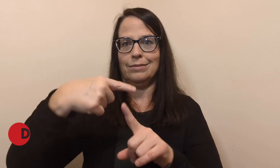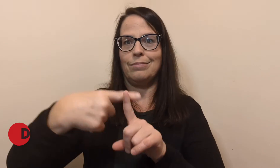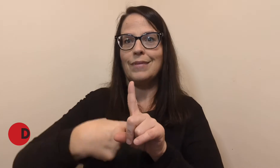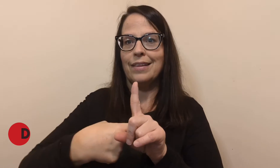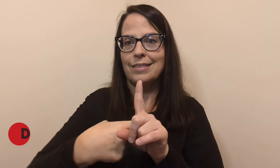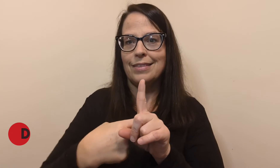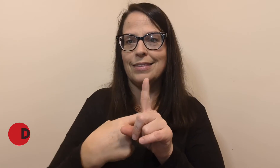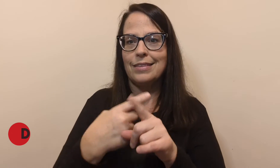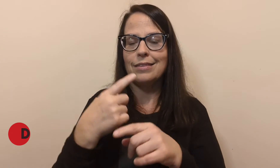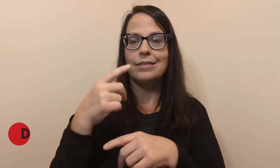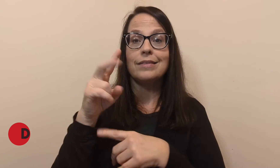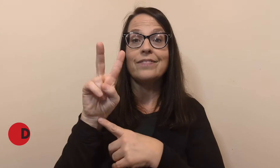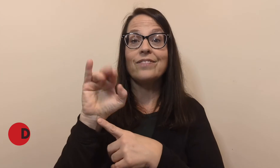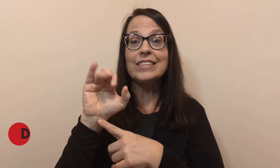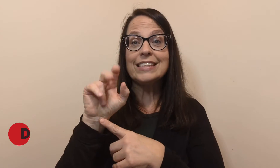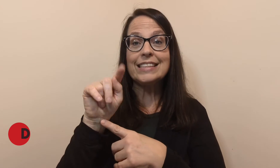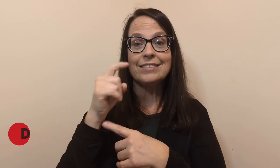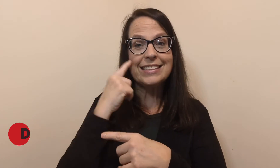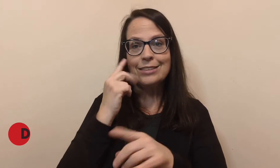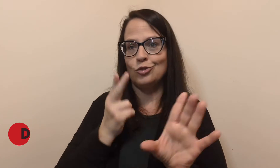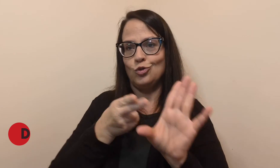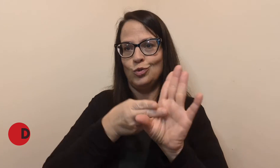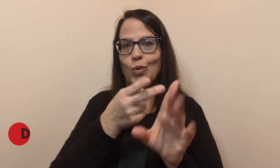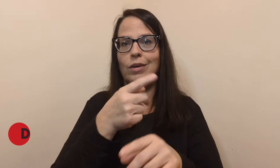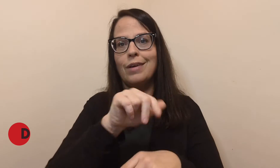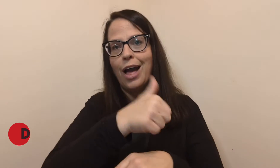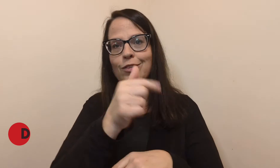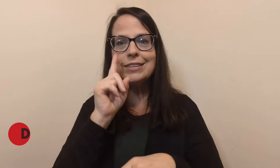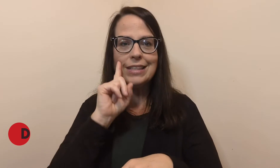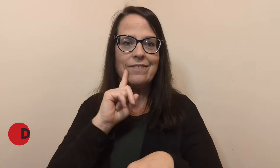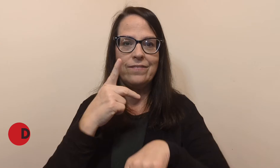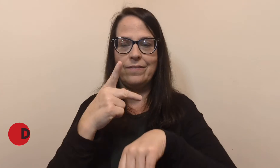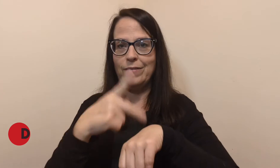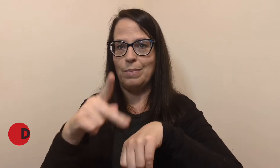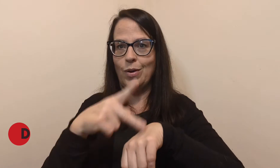Vincent also joined with other Deaf Filipinos.